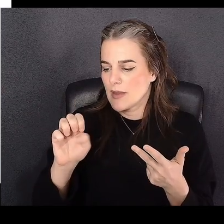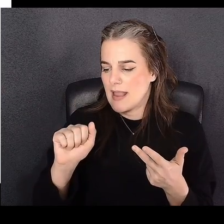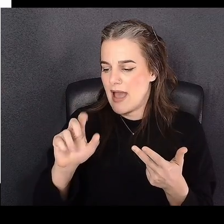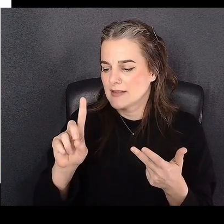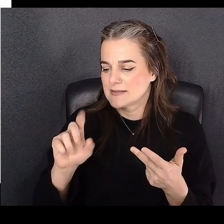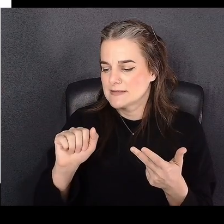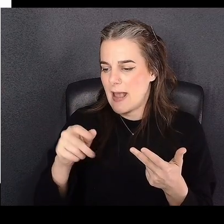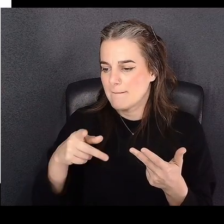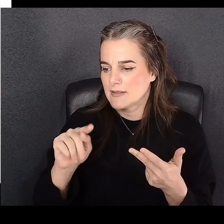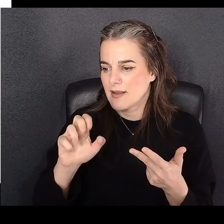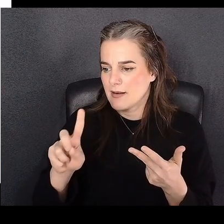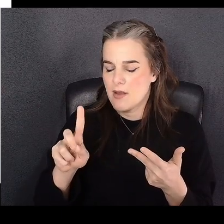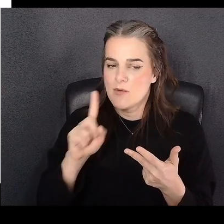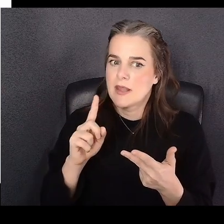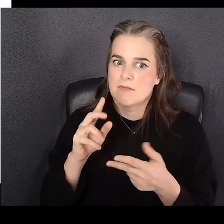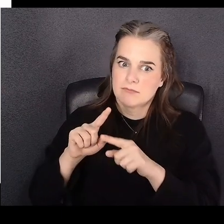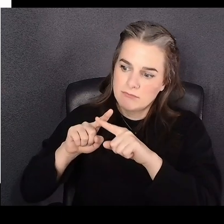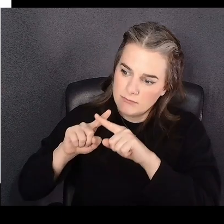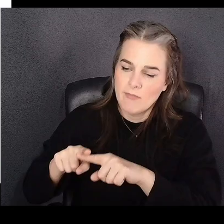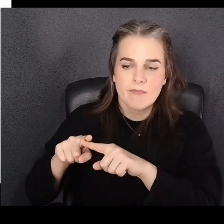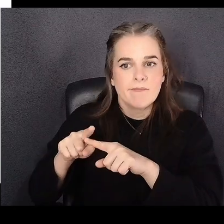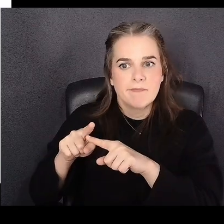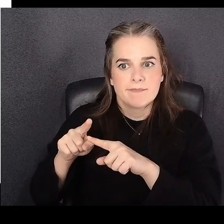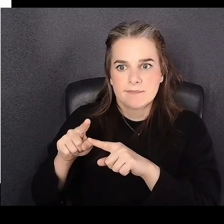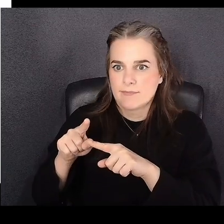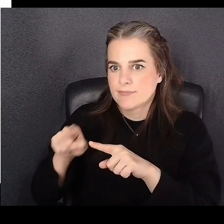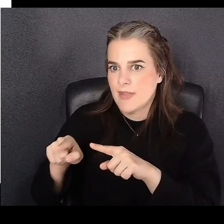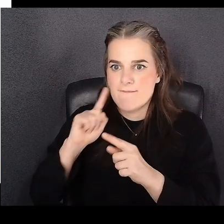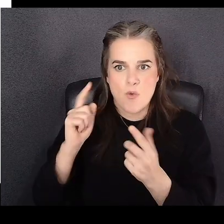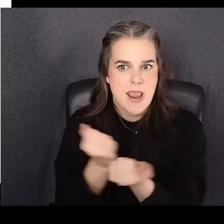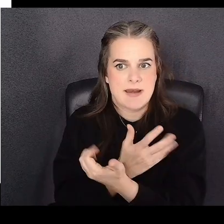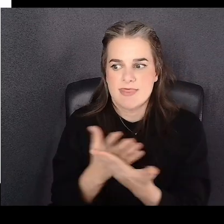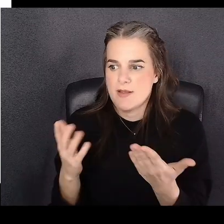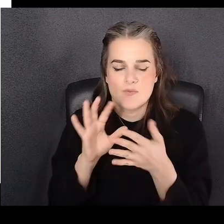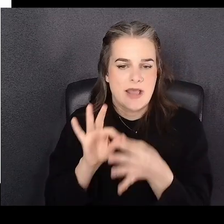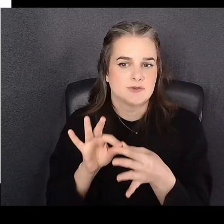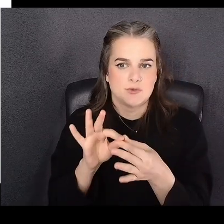with adaptive gaming. And what we're seeing out in the community,